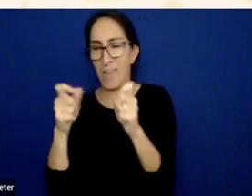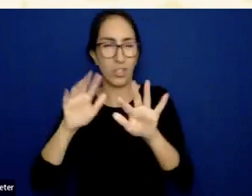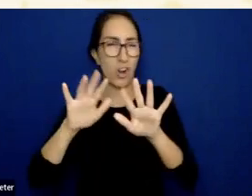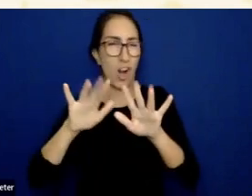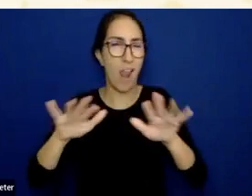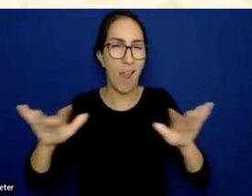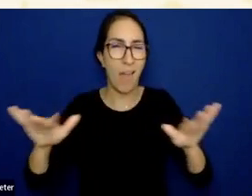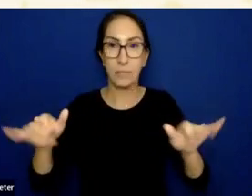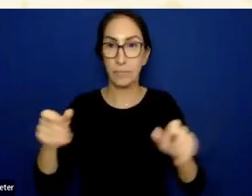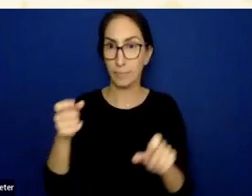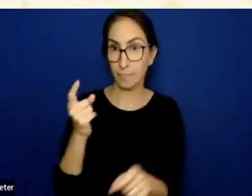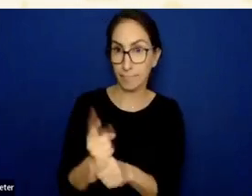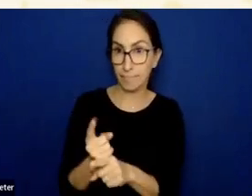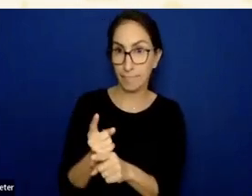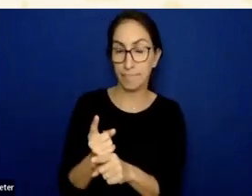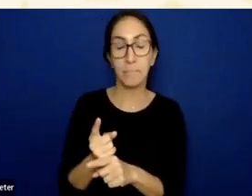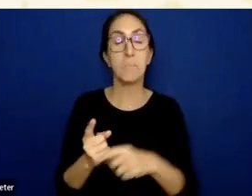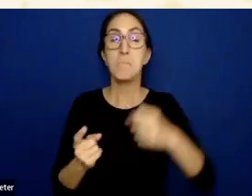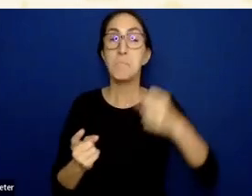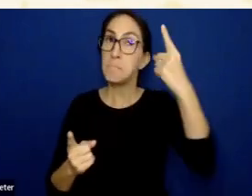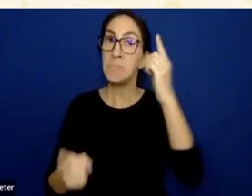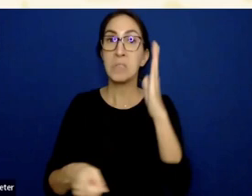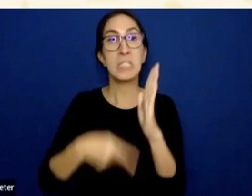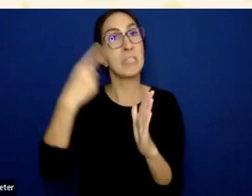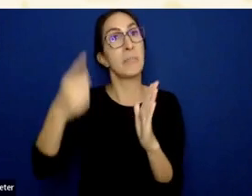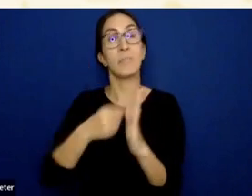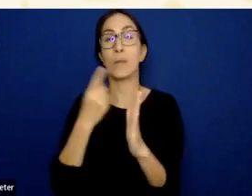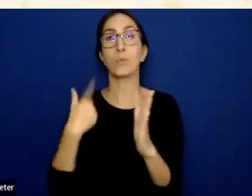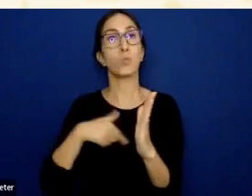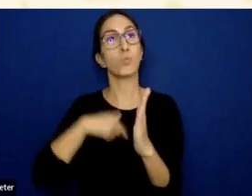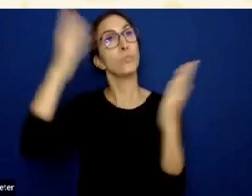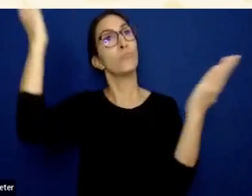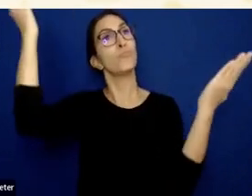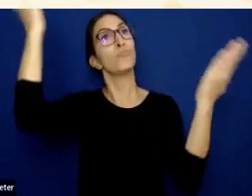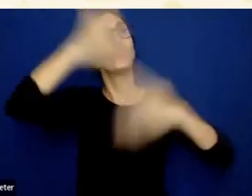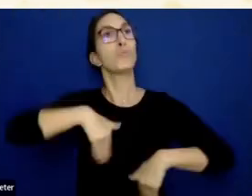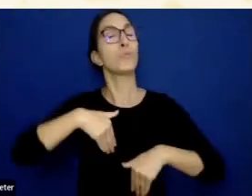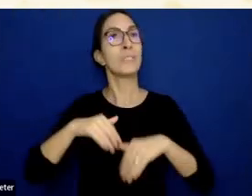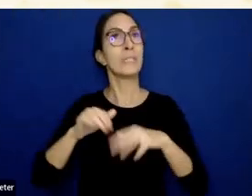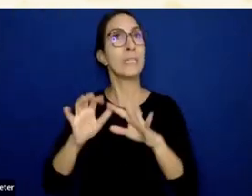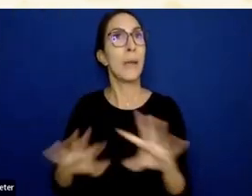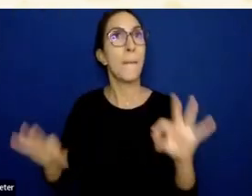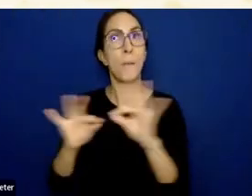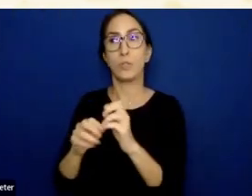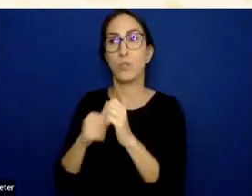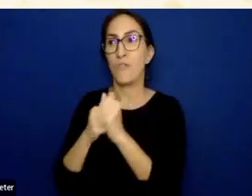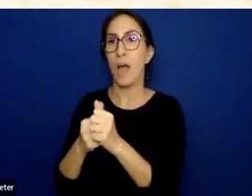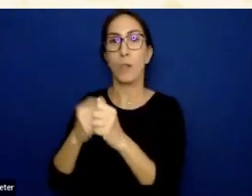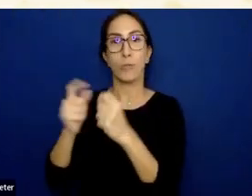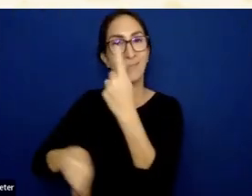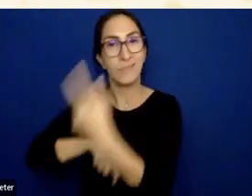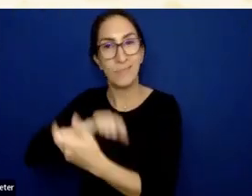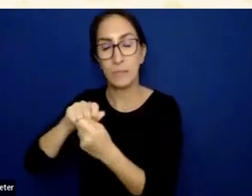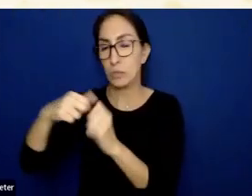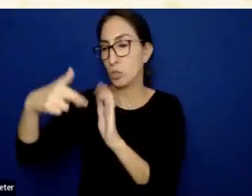But sometimes we forget that we also need to follow certain laws, standards, et cetera around the world